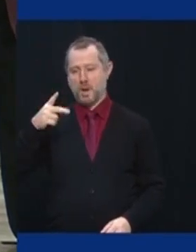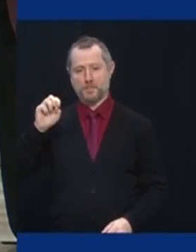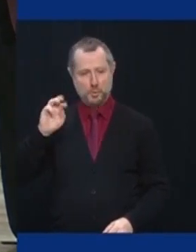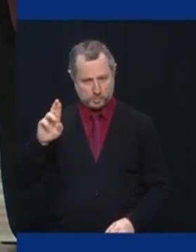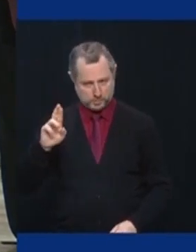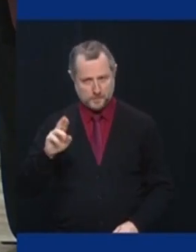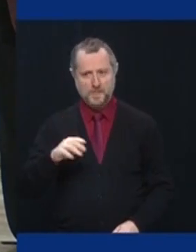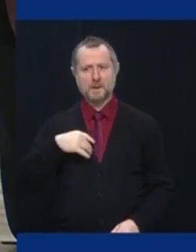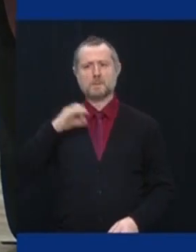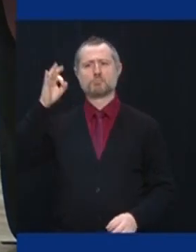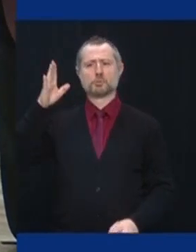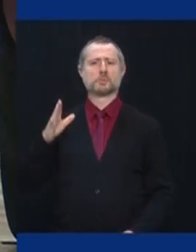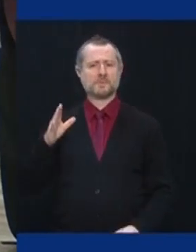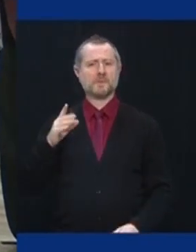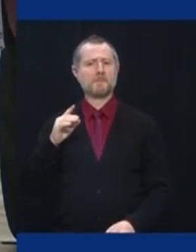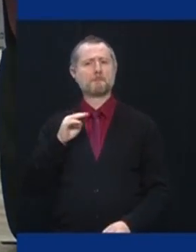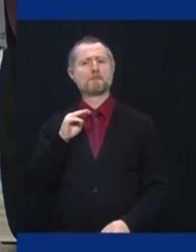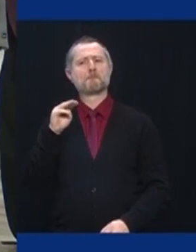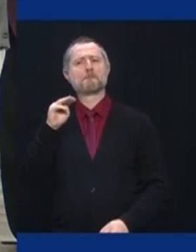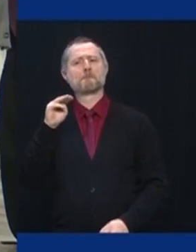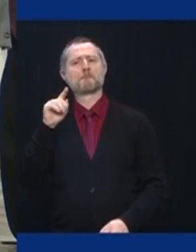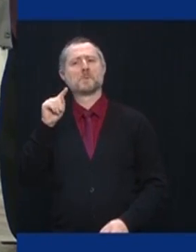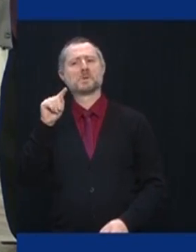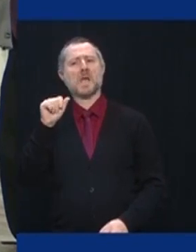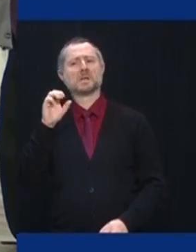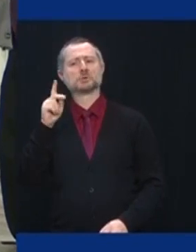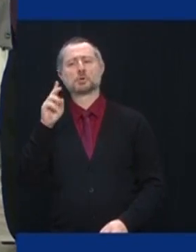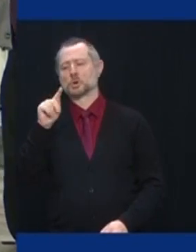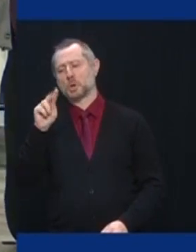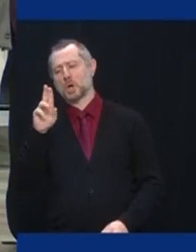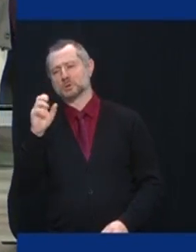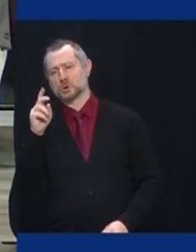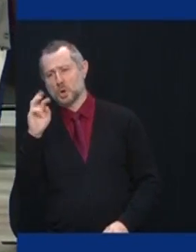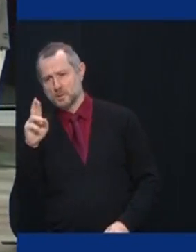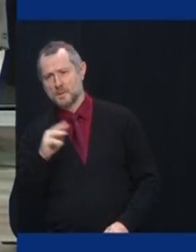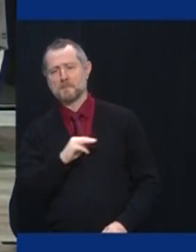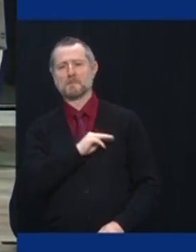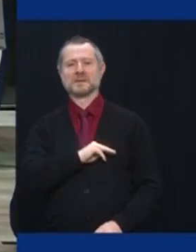THAT ARE HERE WITH US TODAY, I AM REVEREND DRAPER, TUCKER